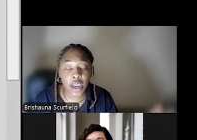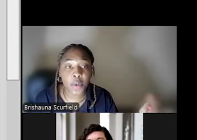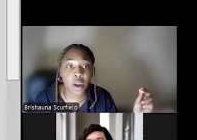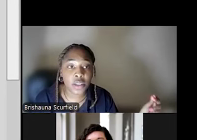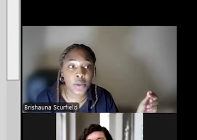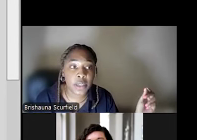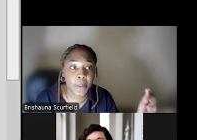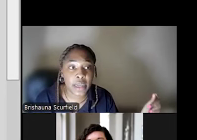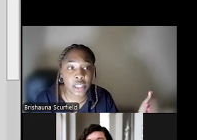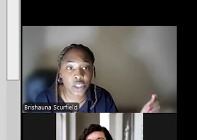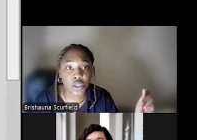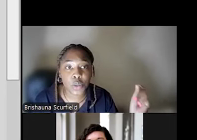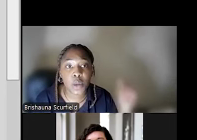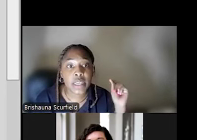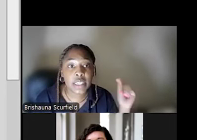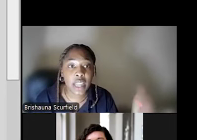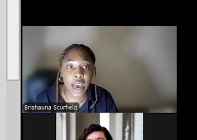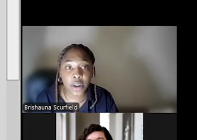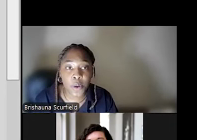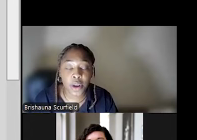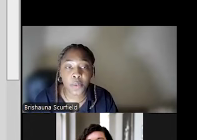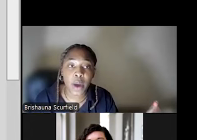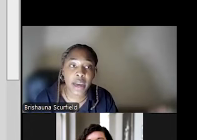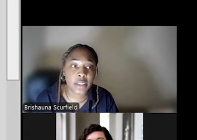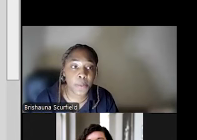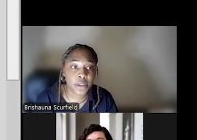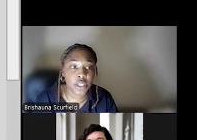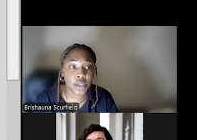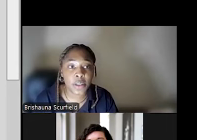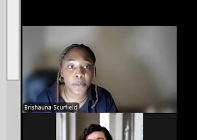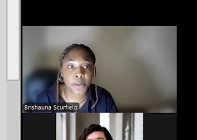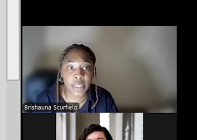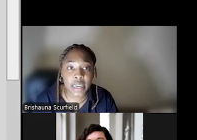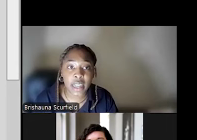And we're also going to pay attention to slide order and why it's important to use the built-in